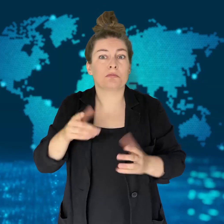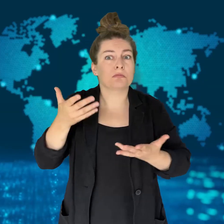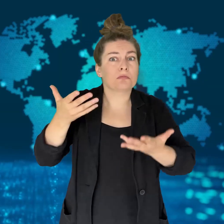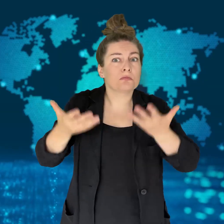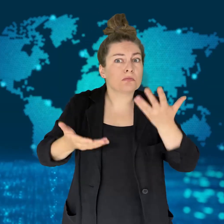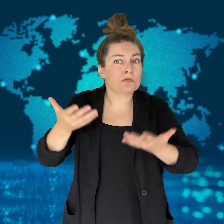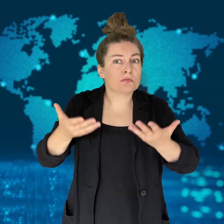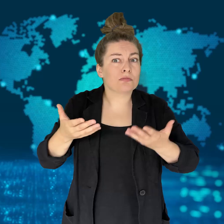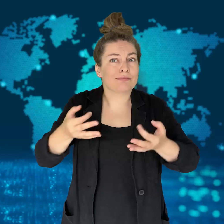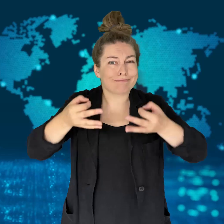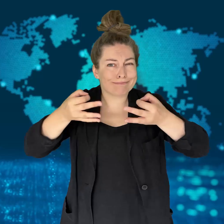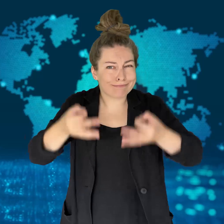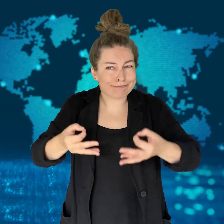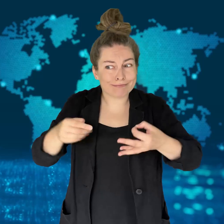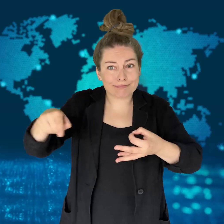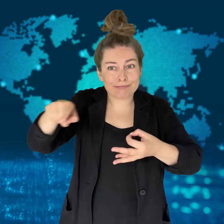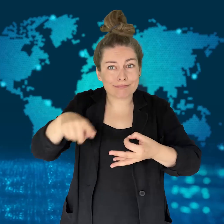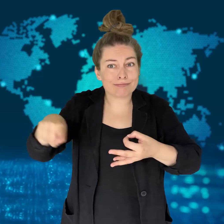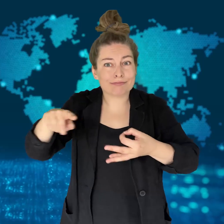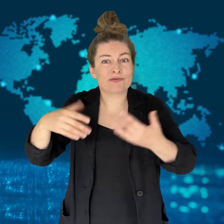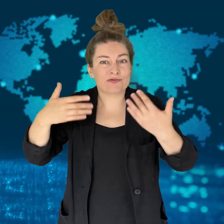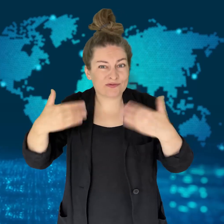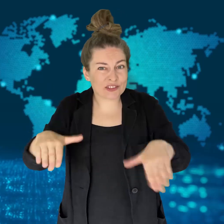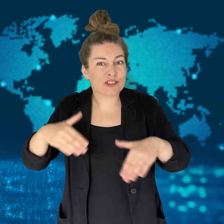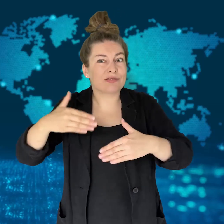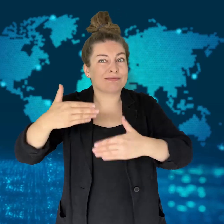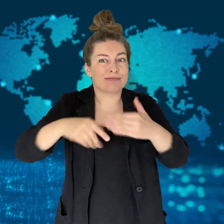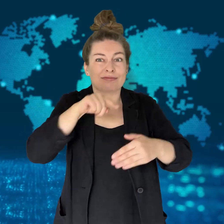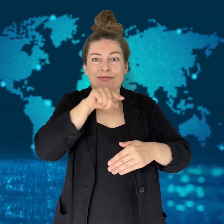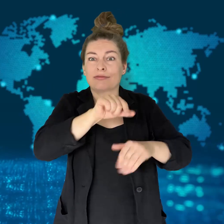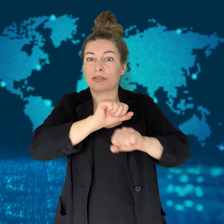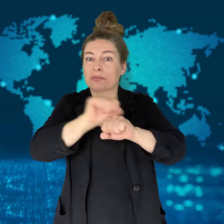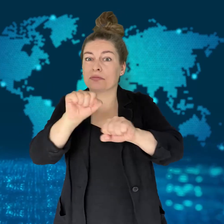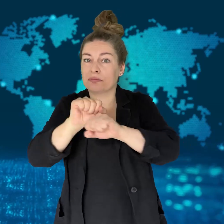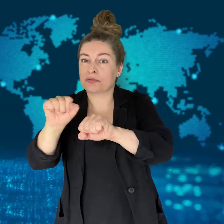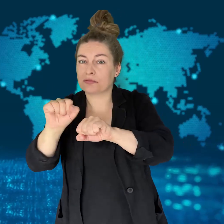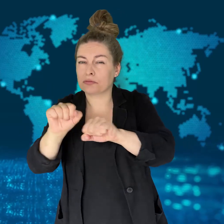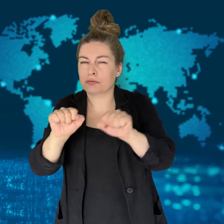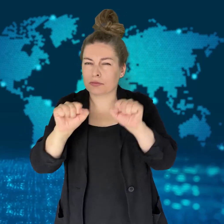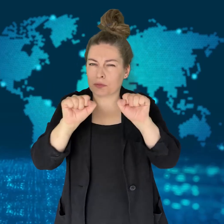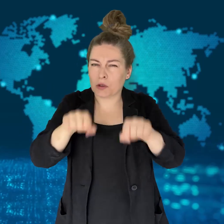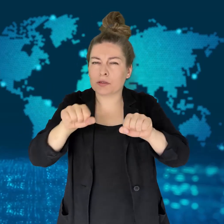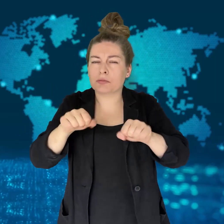in suicide bombings in the past.